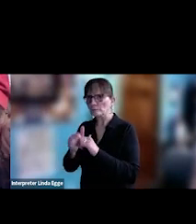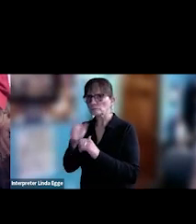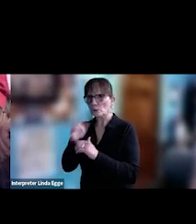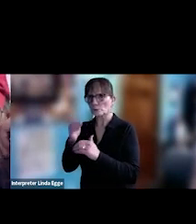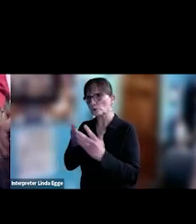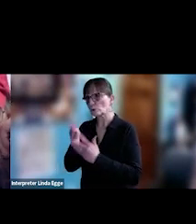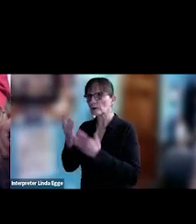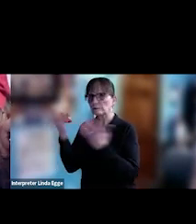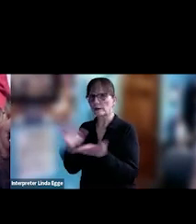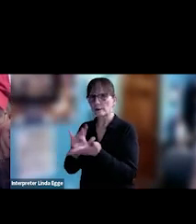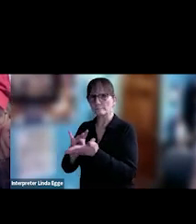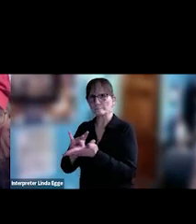and that was driving me insane.